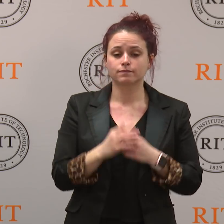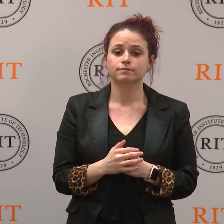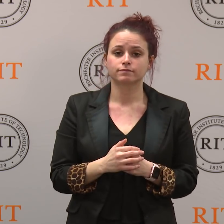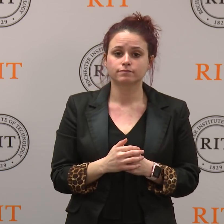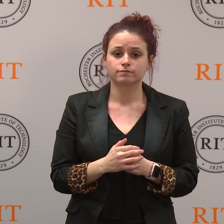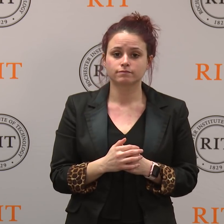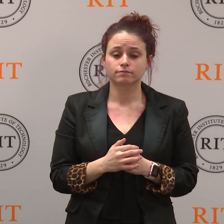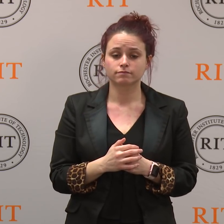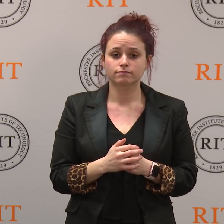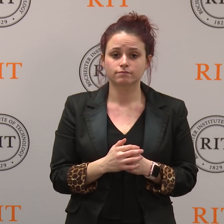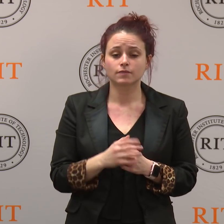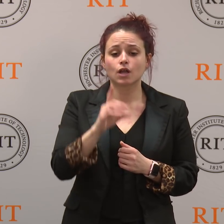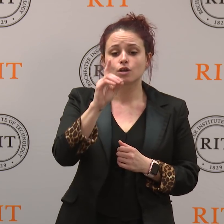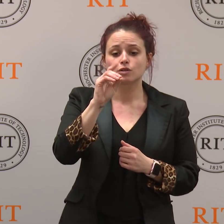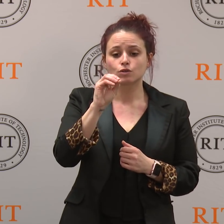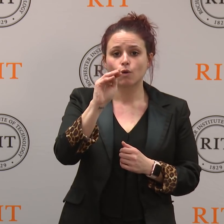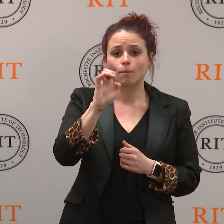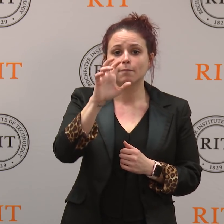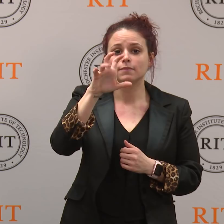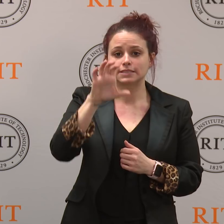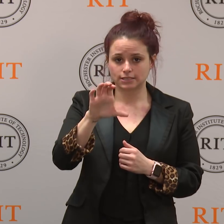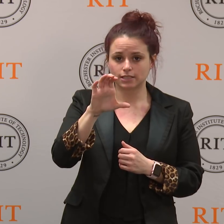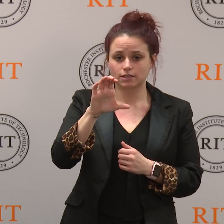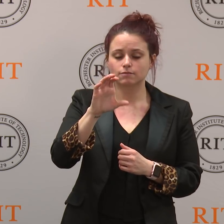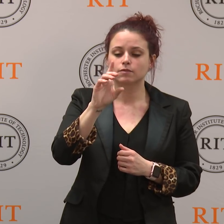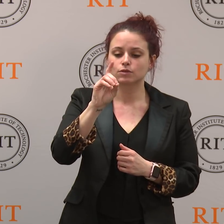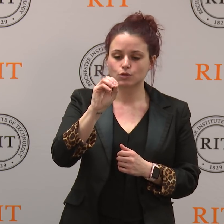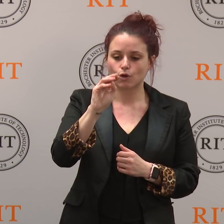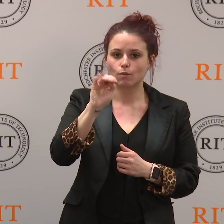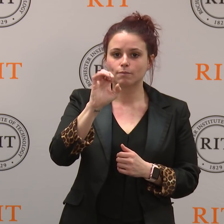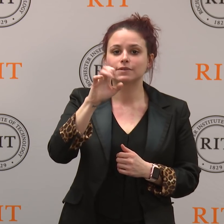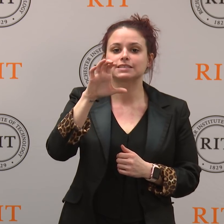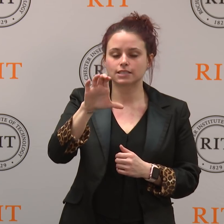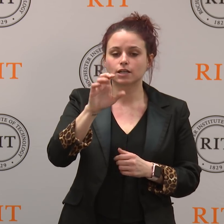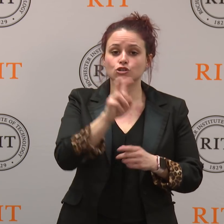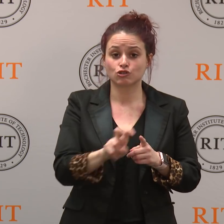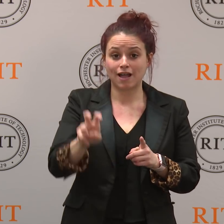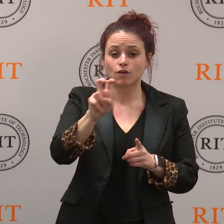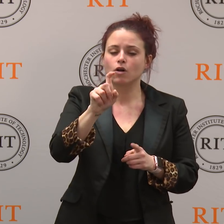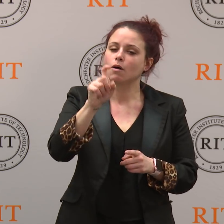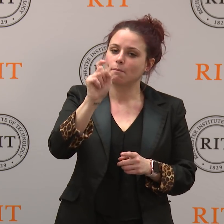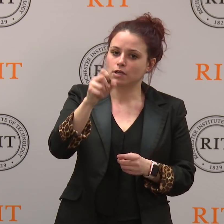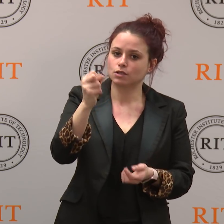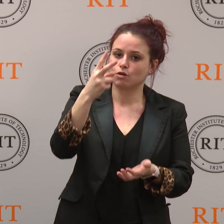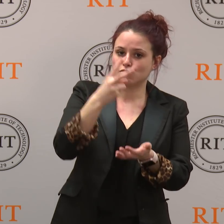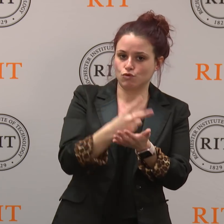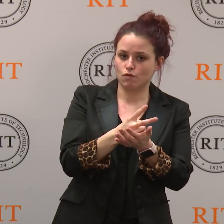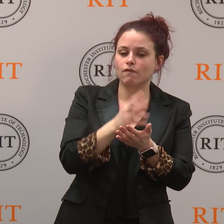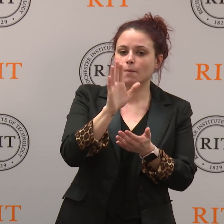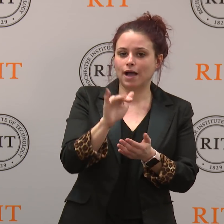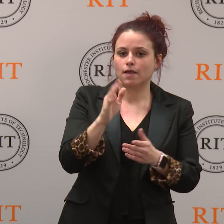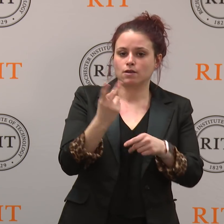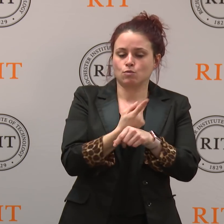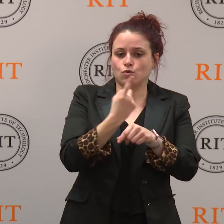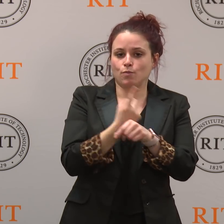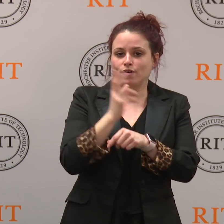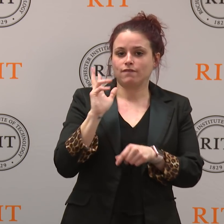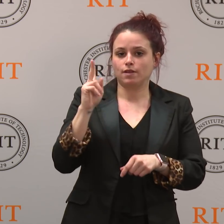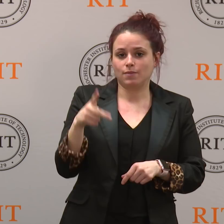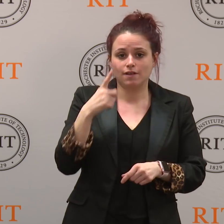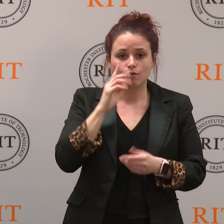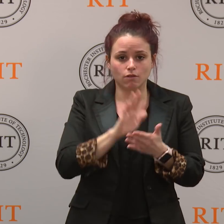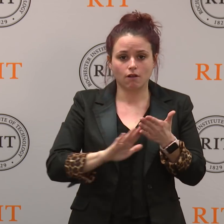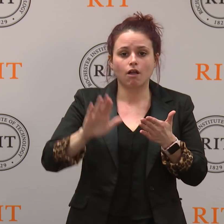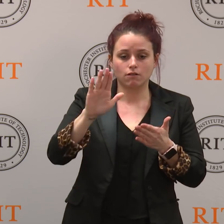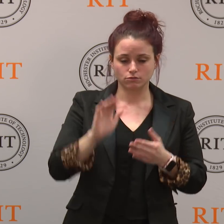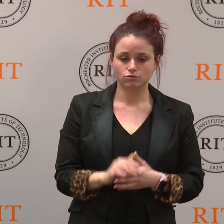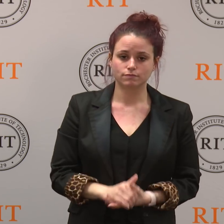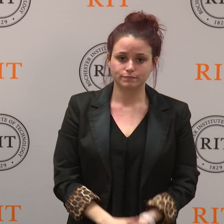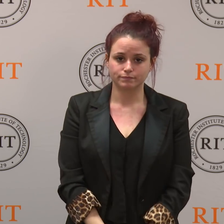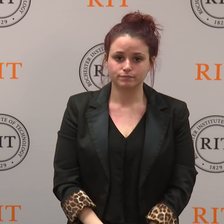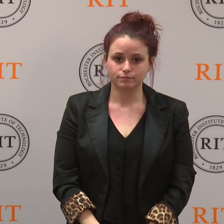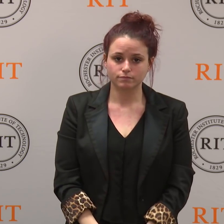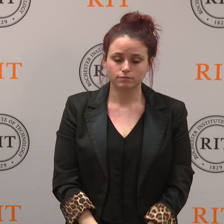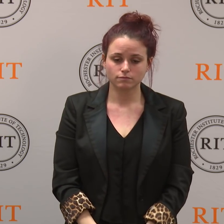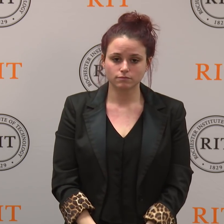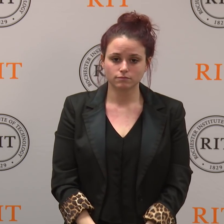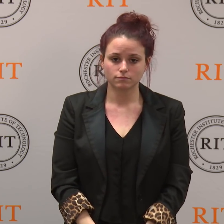that is considered essential must be approved by the appropriate divisional vice president.